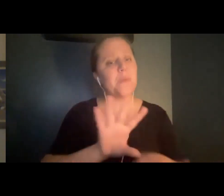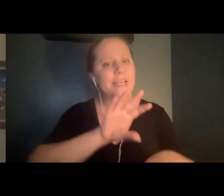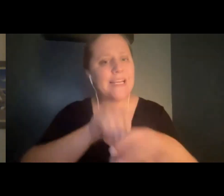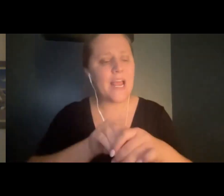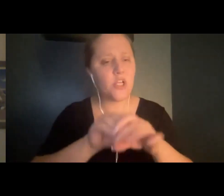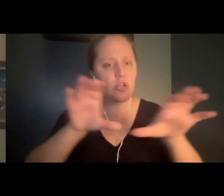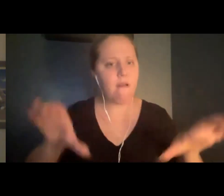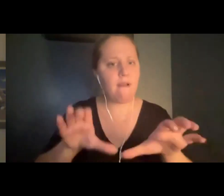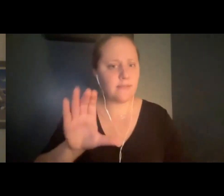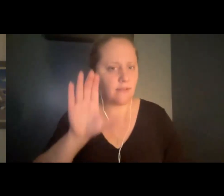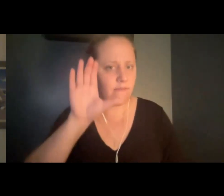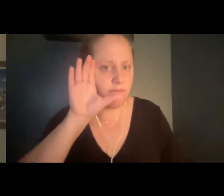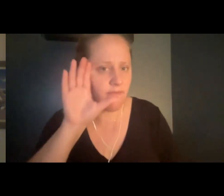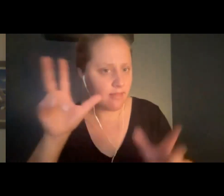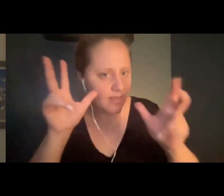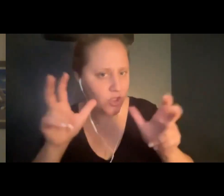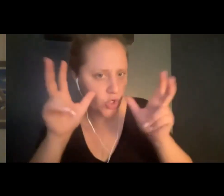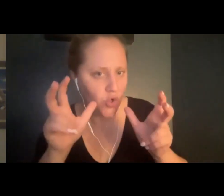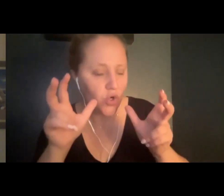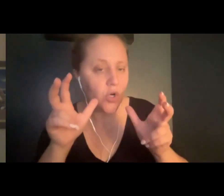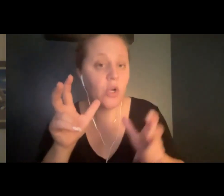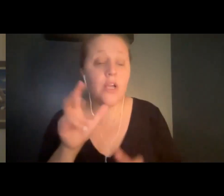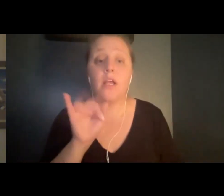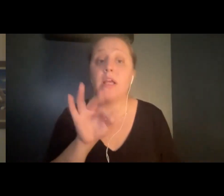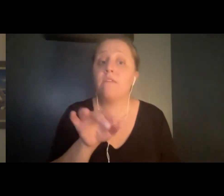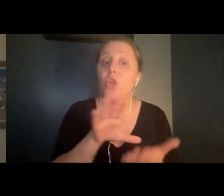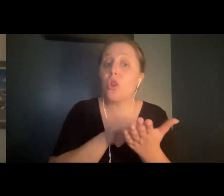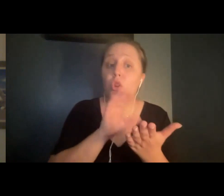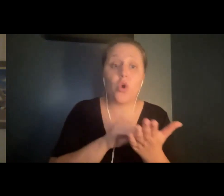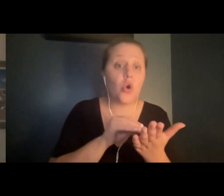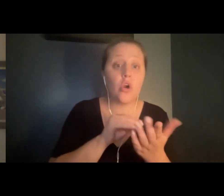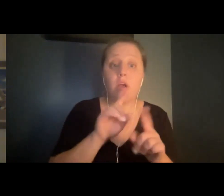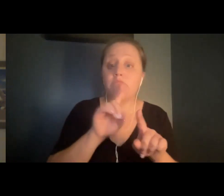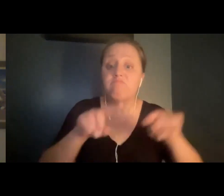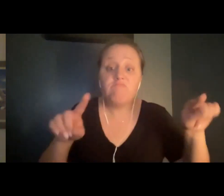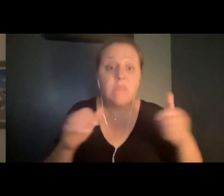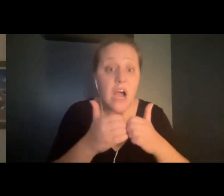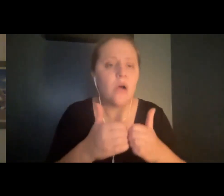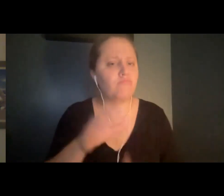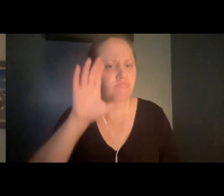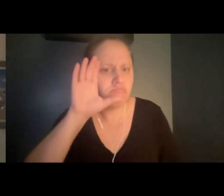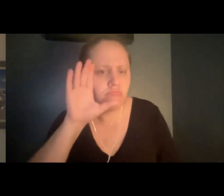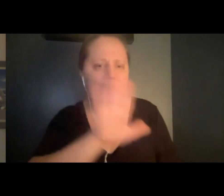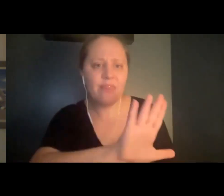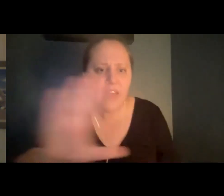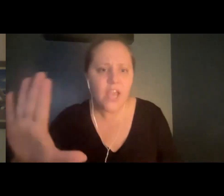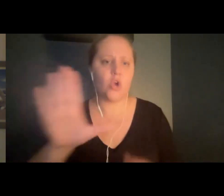about different people with different disabilities is by respecting the individual stories that people bring to the table. As everybody experiences